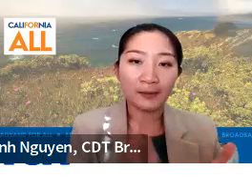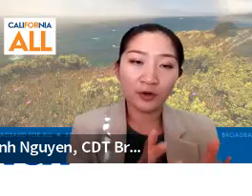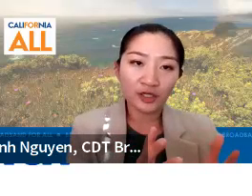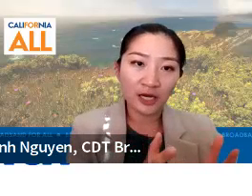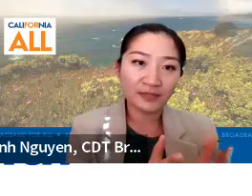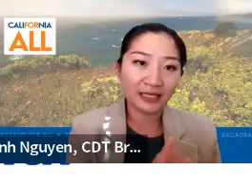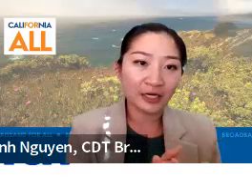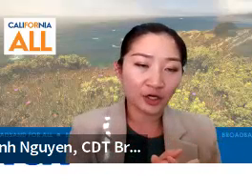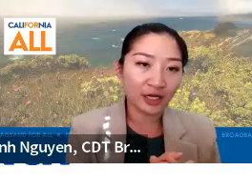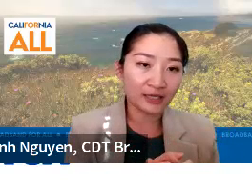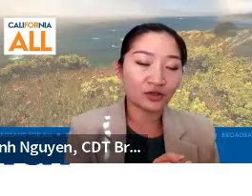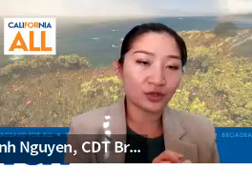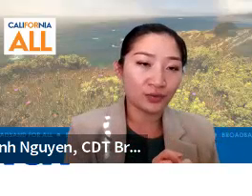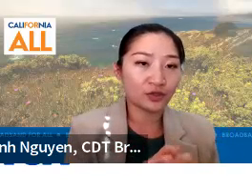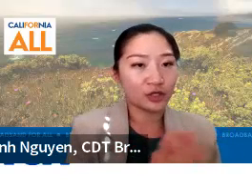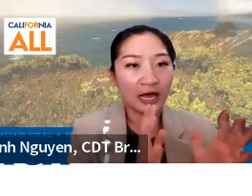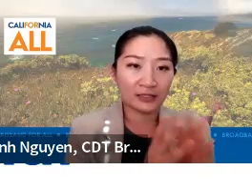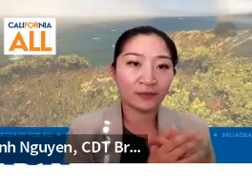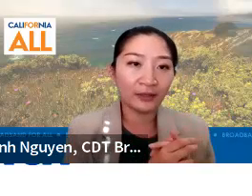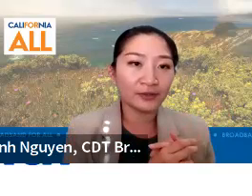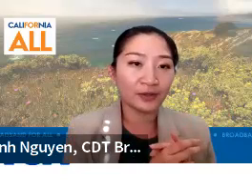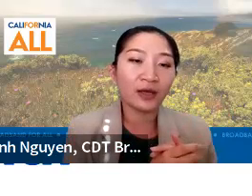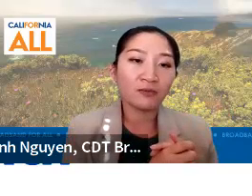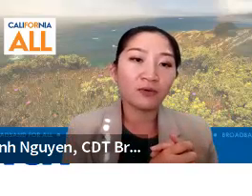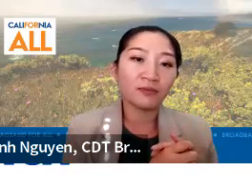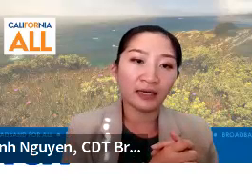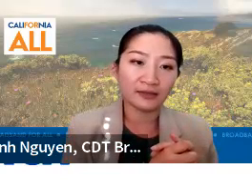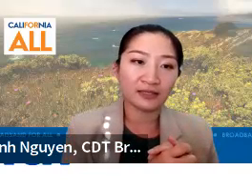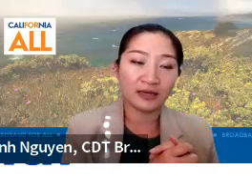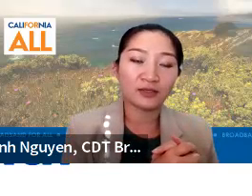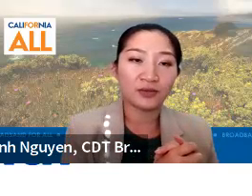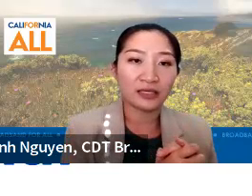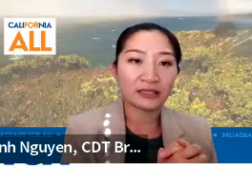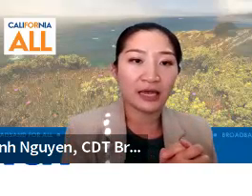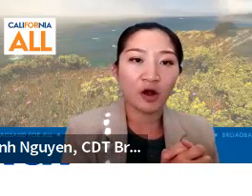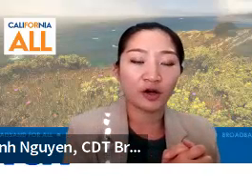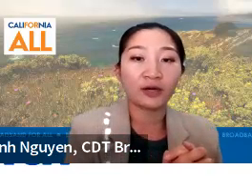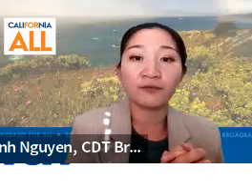workshops later in June, July as well. So we'll announce that as soon as they are confirmed